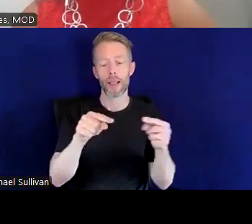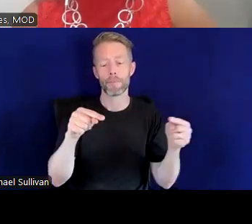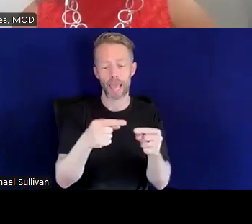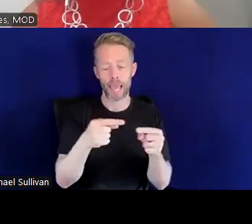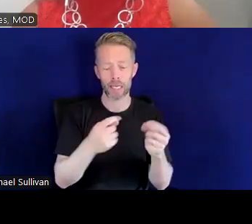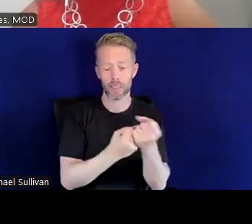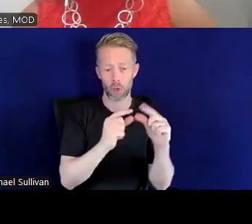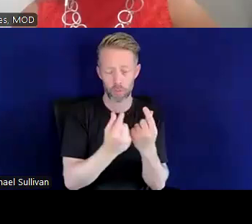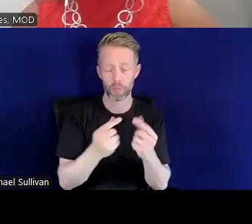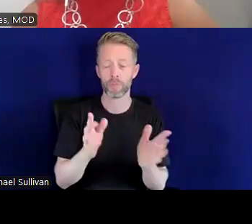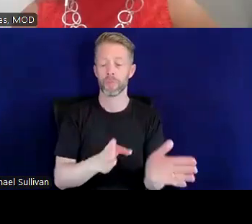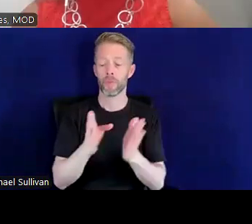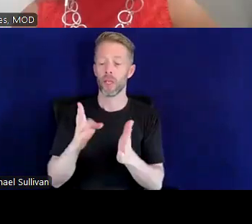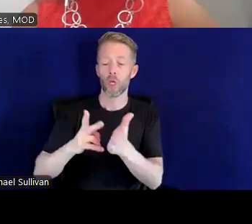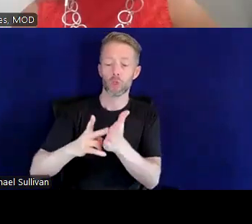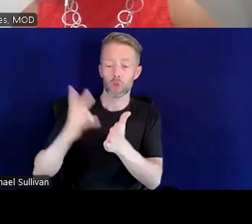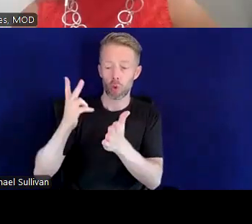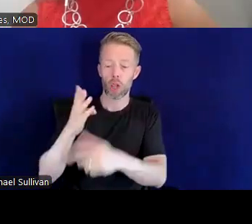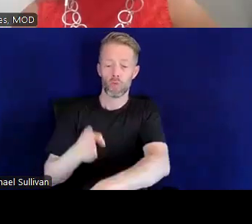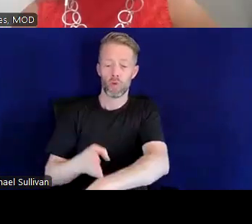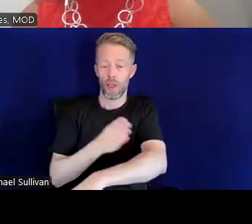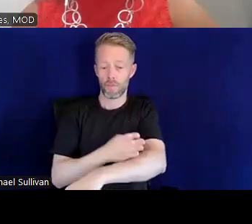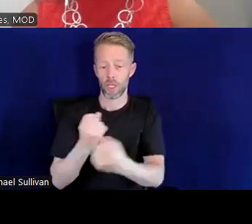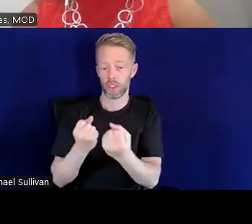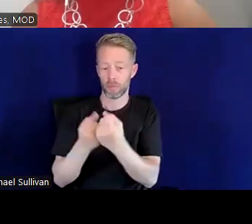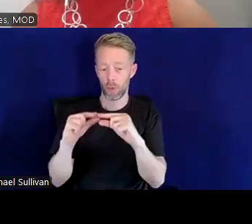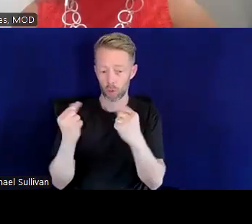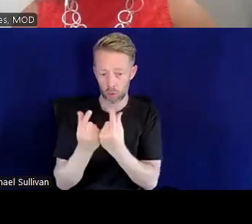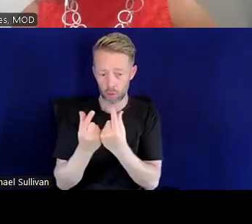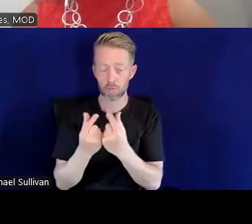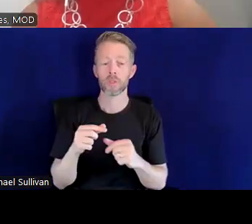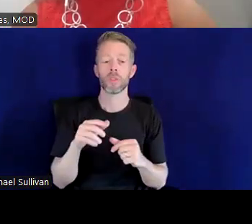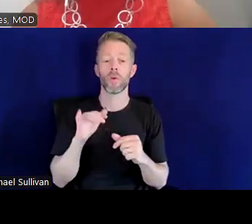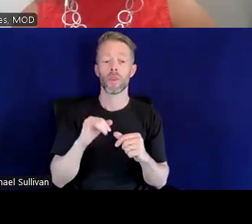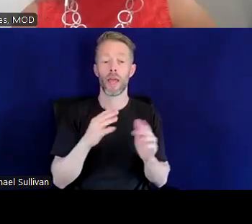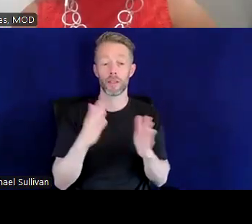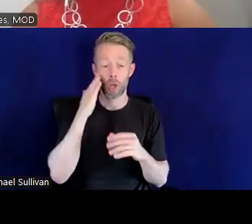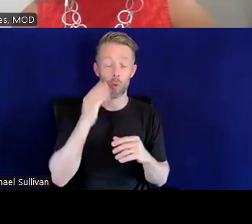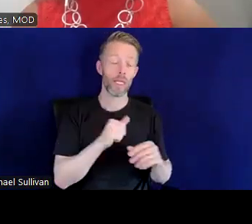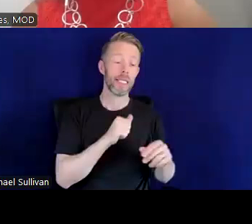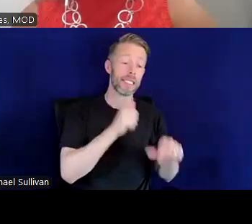pain support groups, dual recovery anonymous support groups where I learned to work